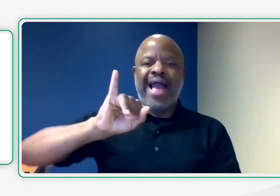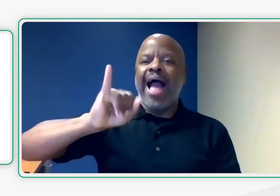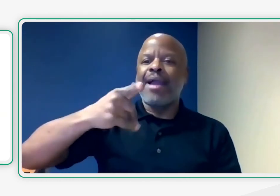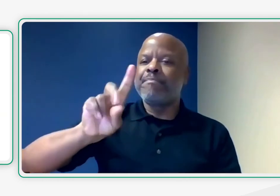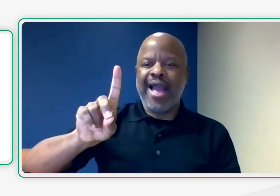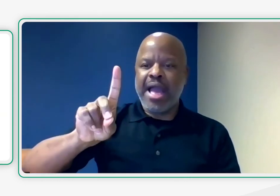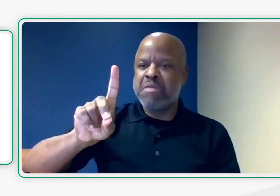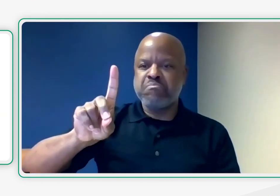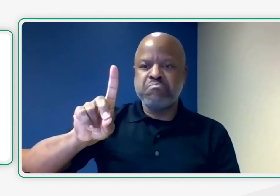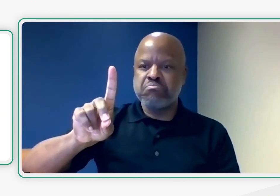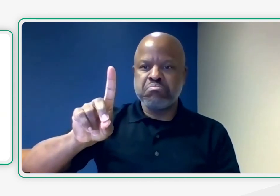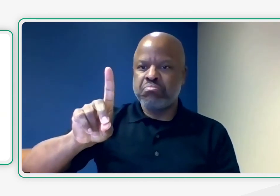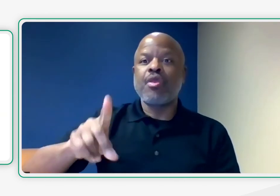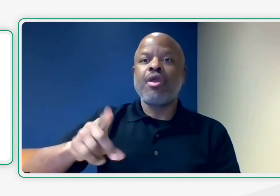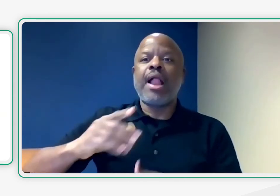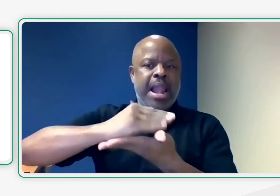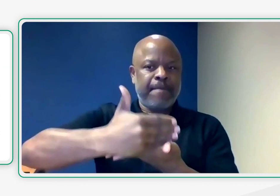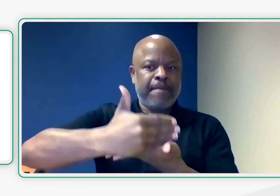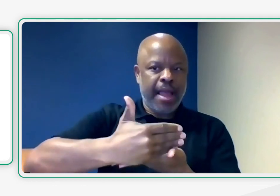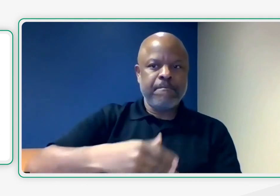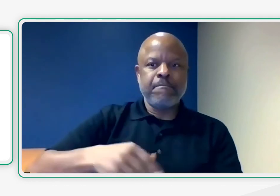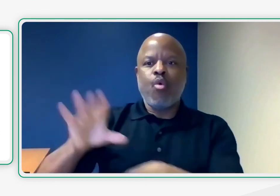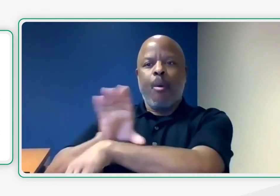We do not recommend using an iPhone or an iPad.